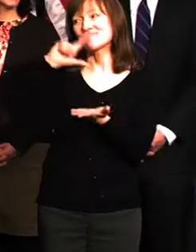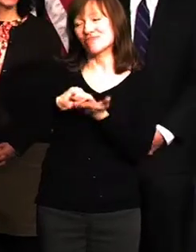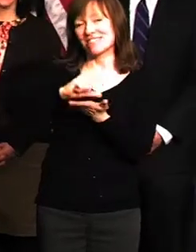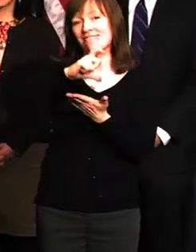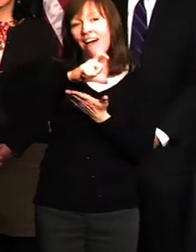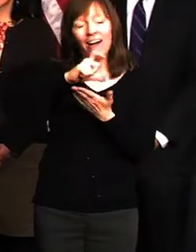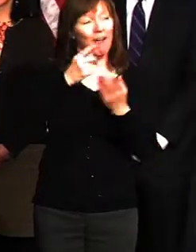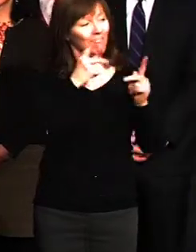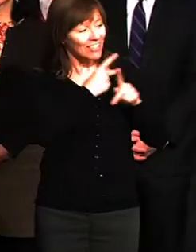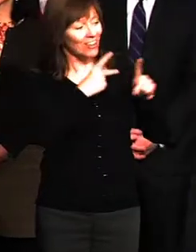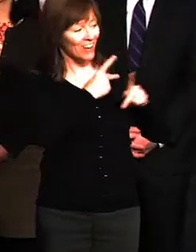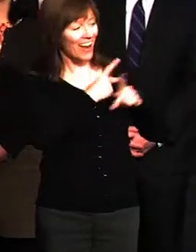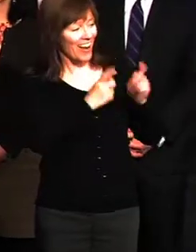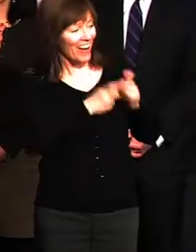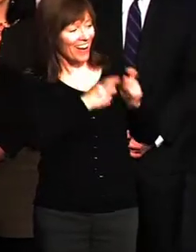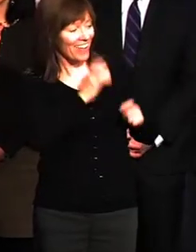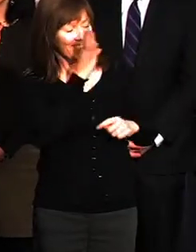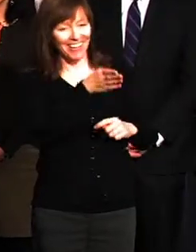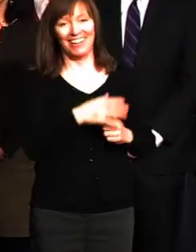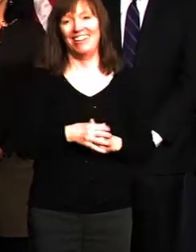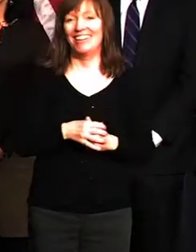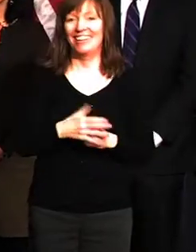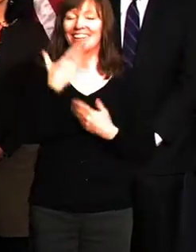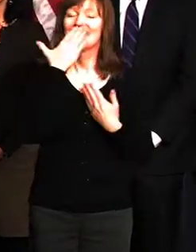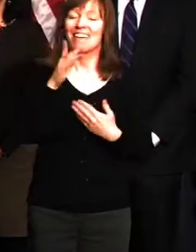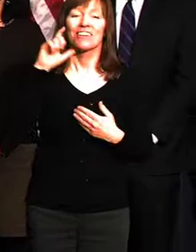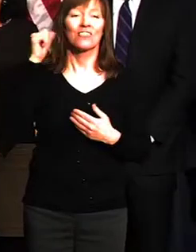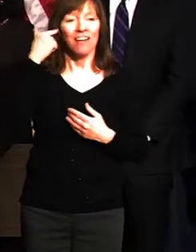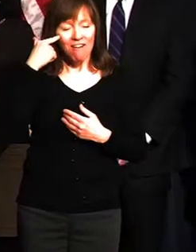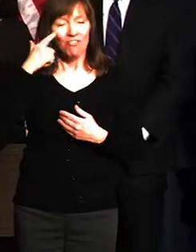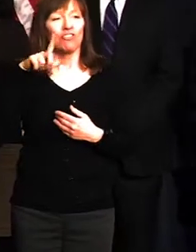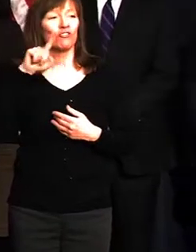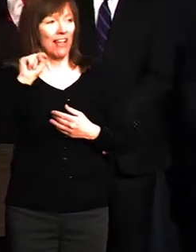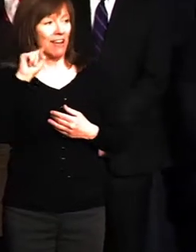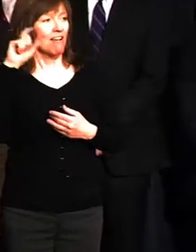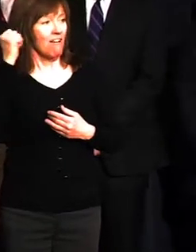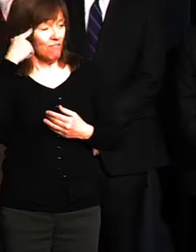I'm working on it. Thank you, Governor and Lieutenant Governor for your commitment to